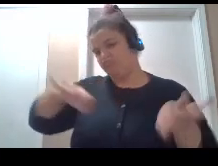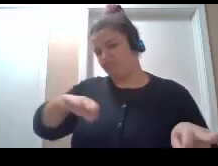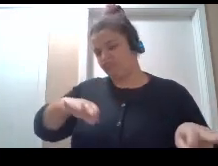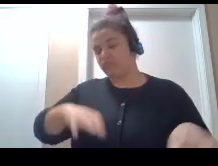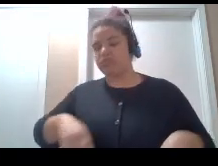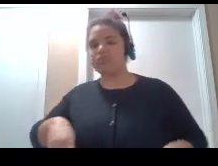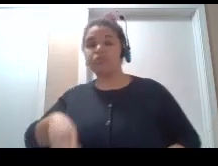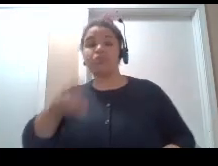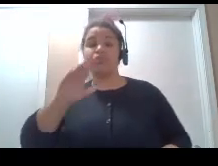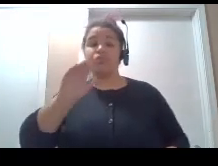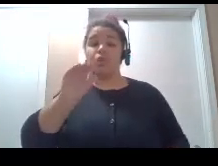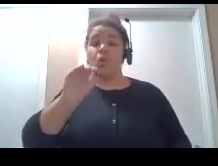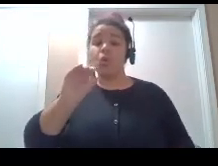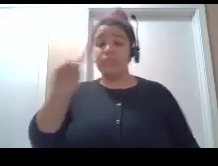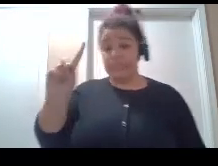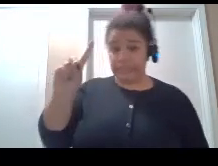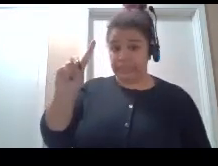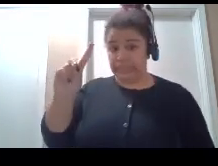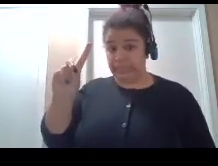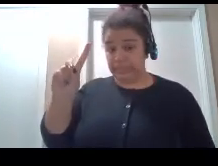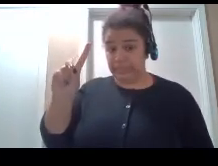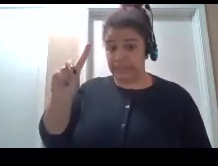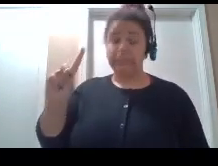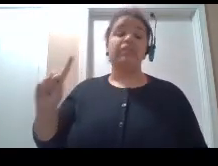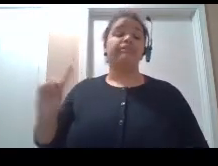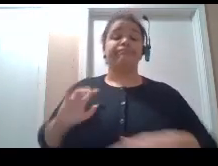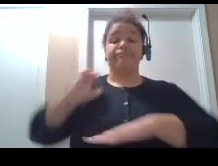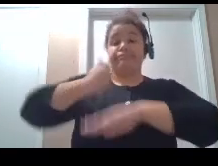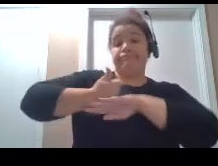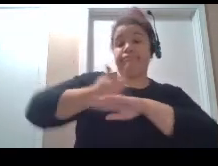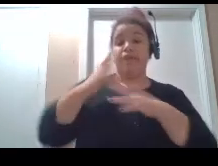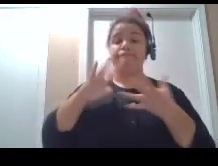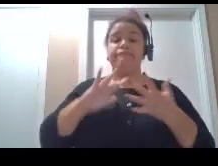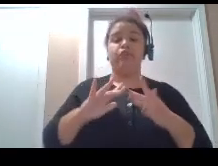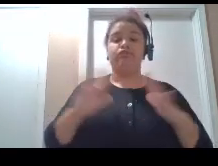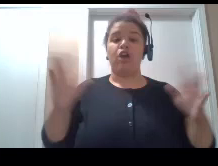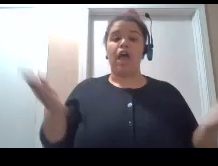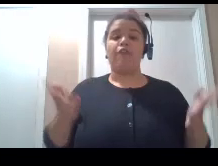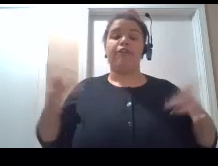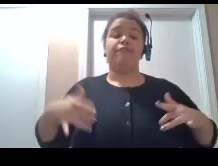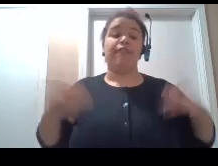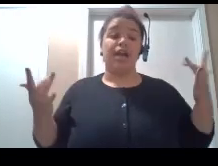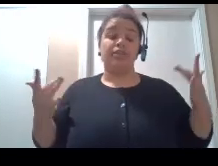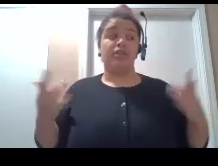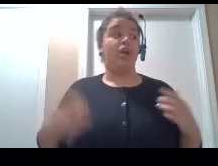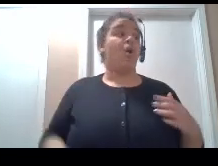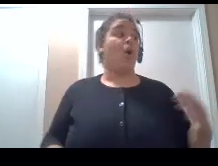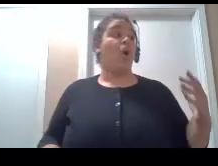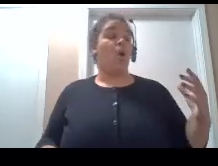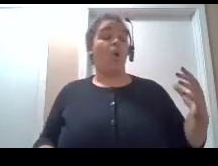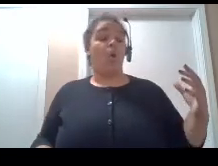Opportunities for Ohioans with Disabilities hosts Virtual Hiring Events to connect qualified OOD